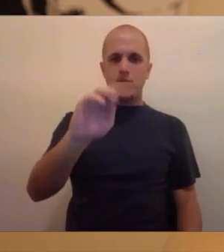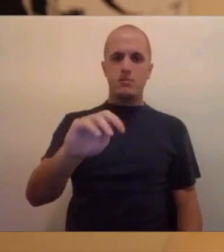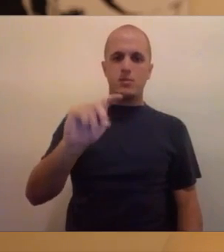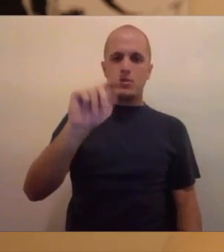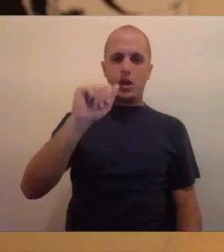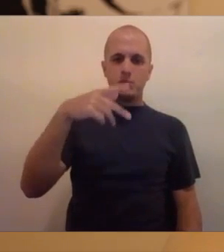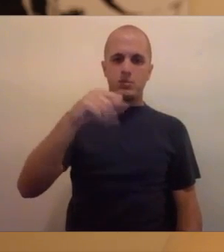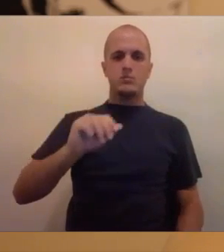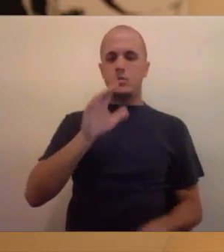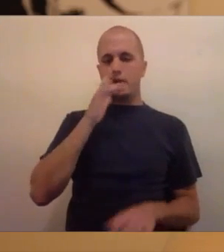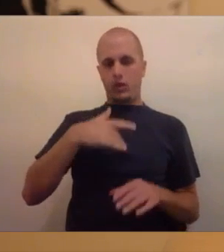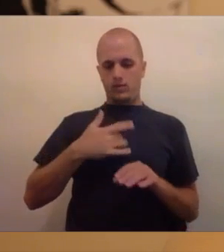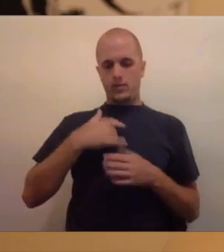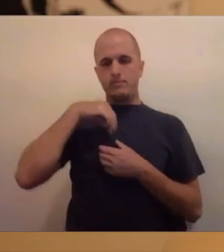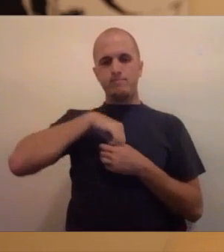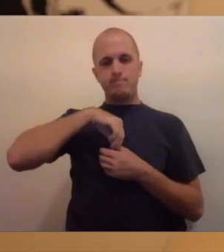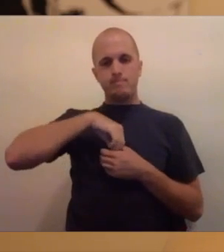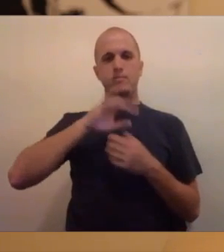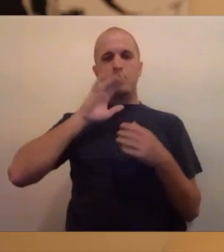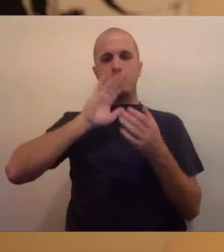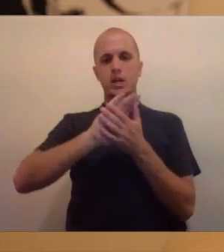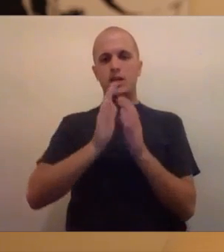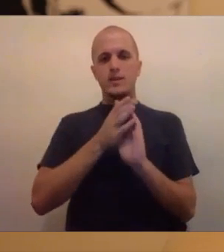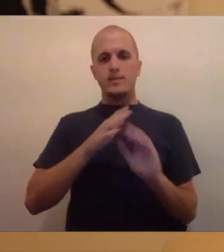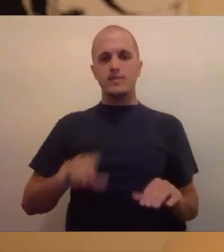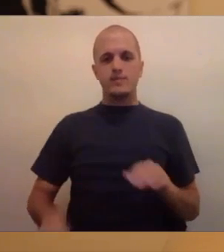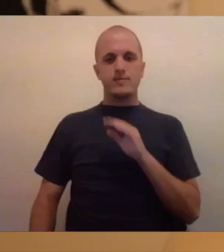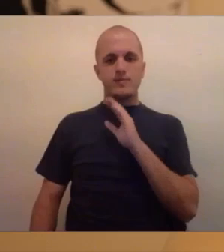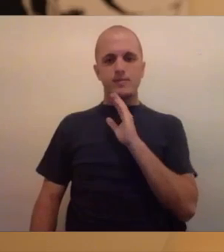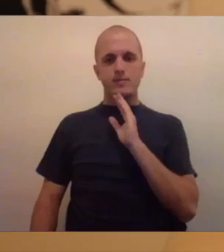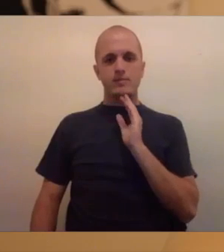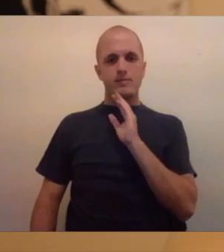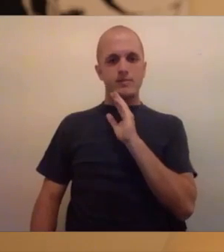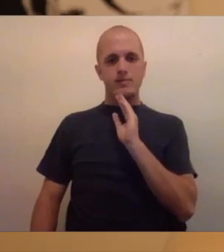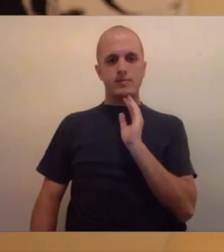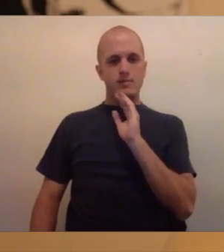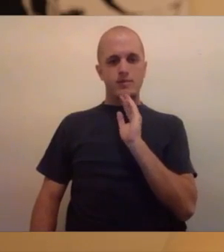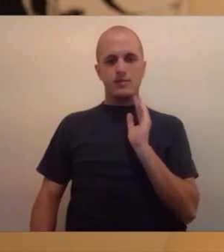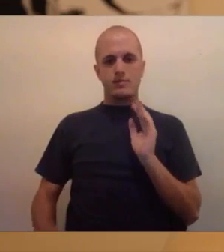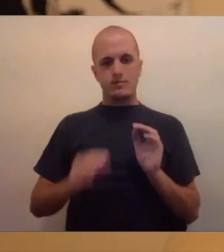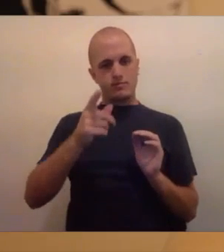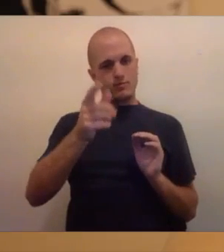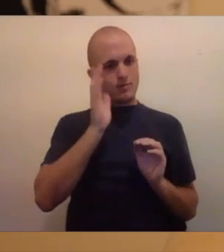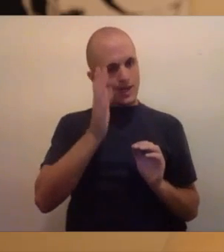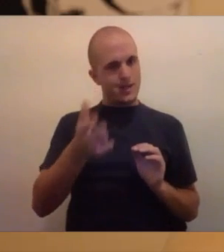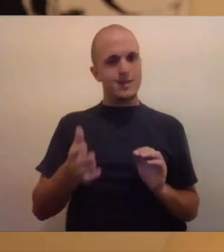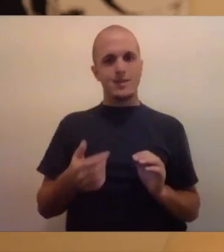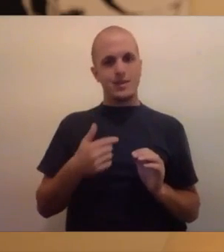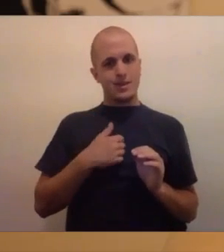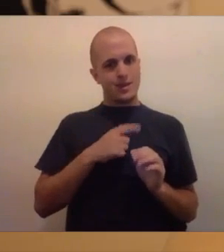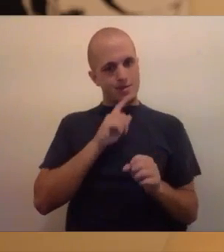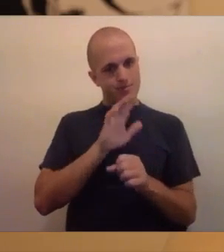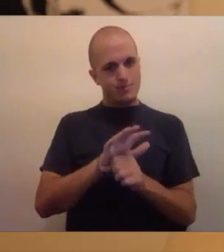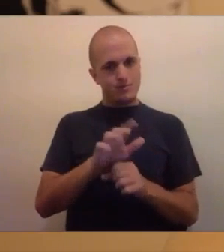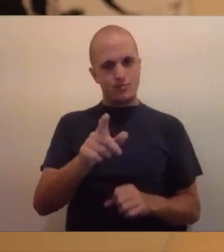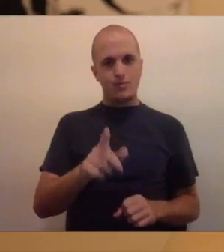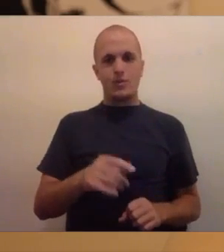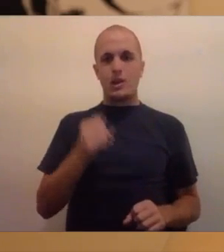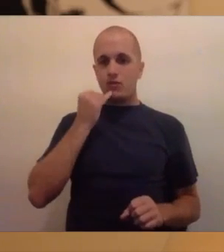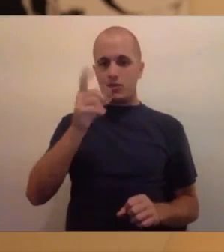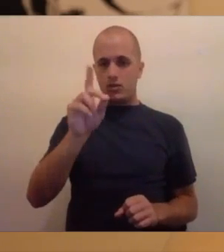follow the ahimsa, sayam and tapa, and you will feel inner-peace, and